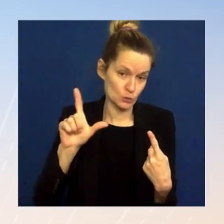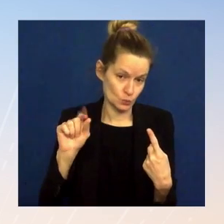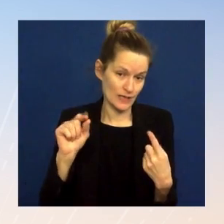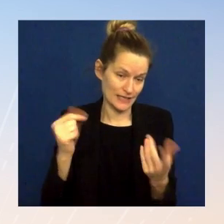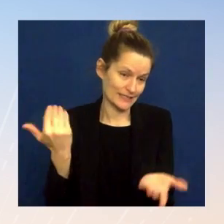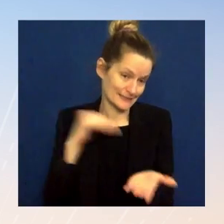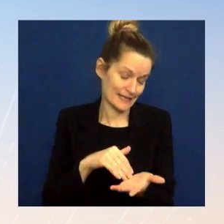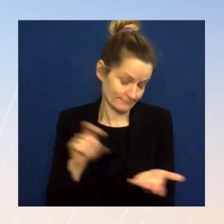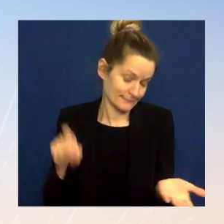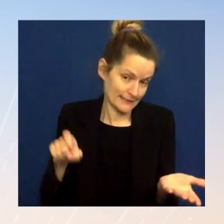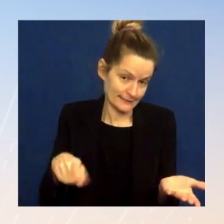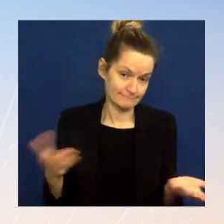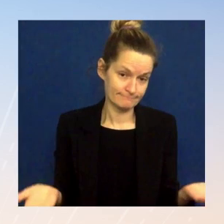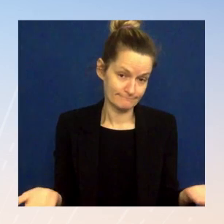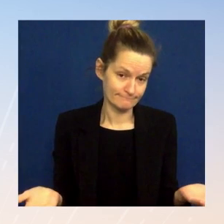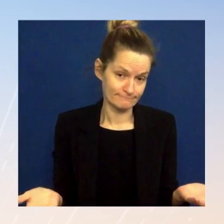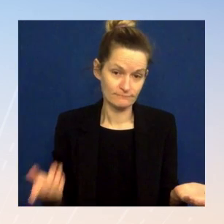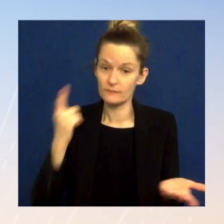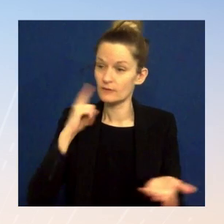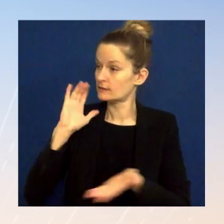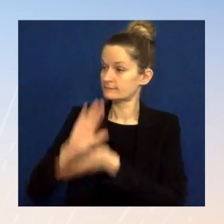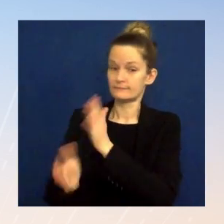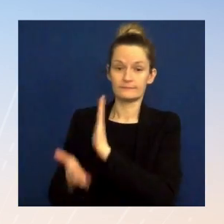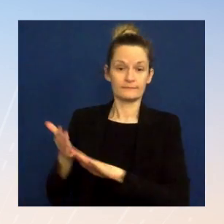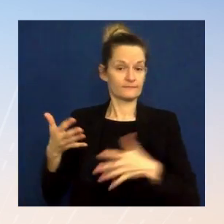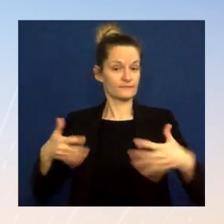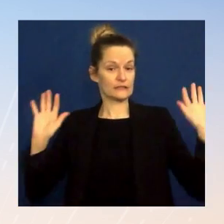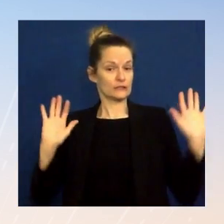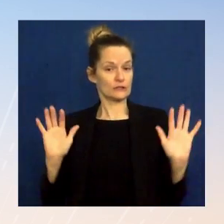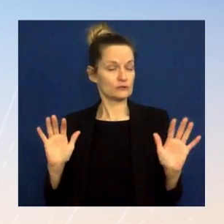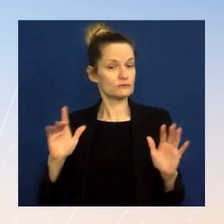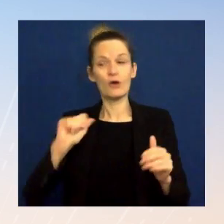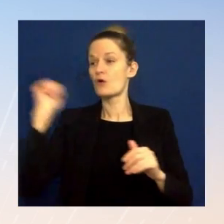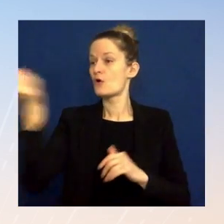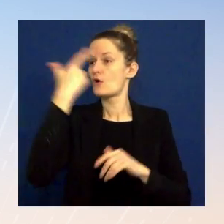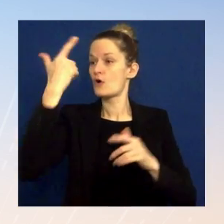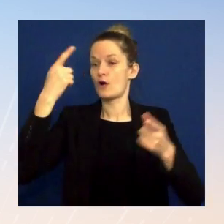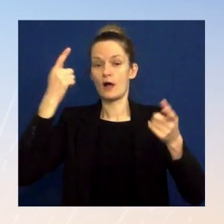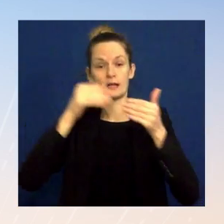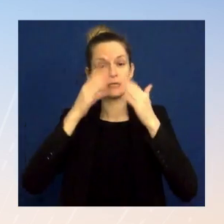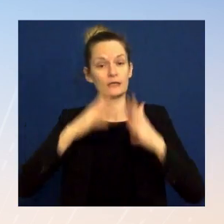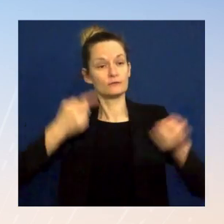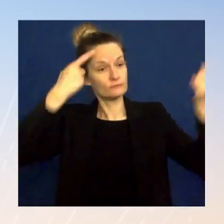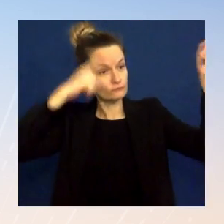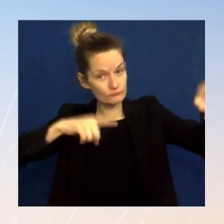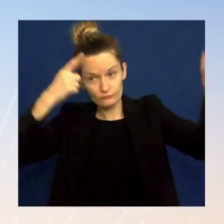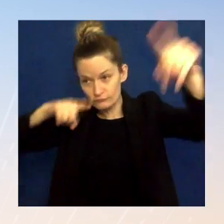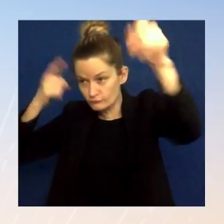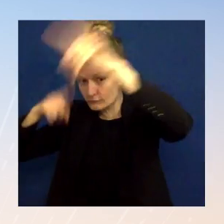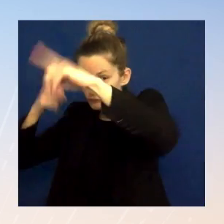and have leaders fully put their blessing on the global minimum tax issue. That will be the ultimate statement